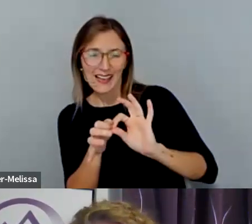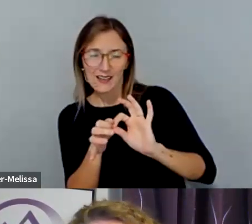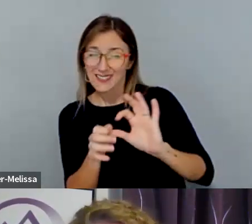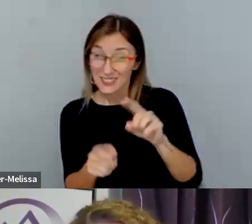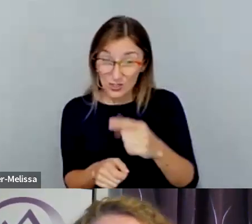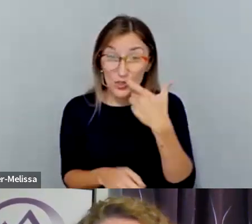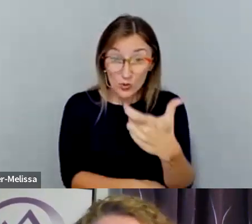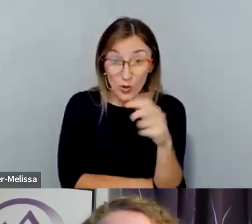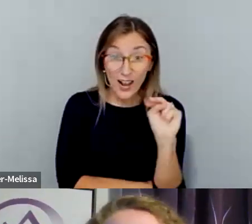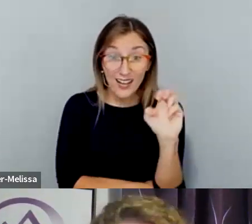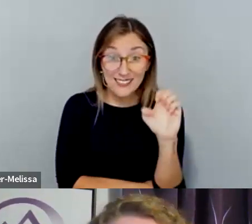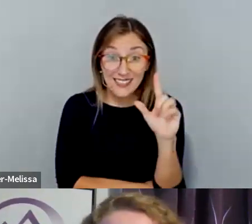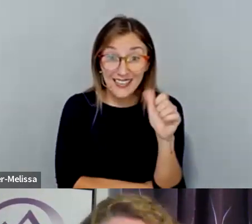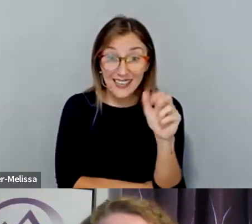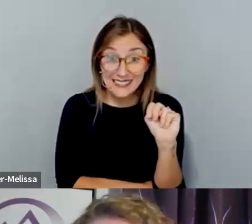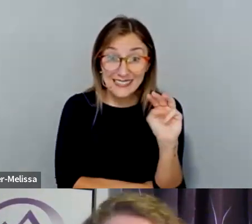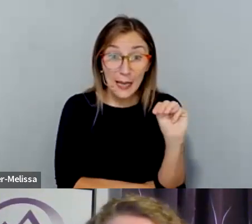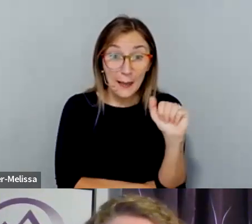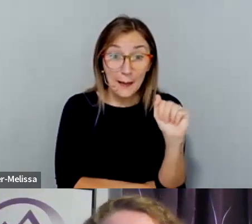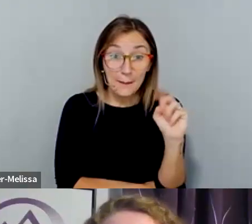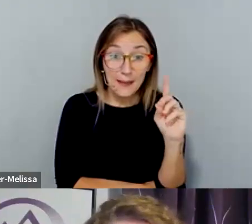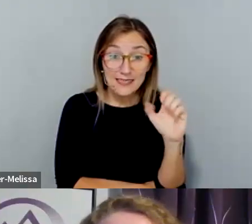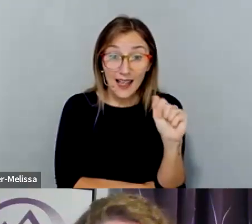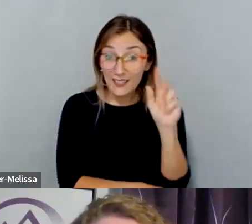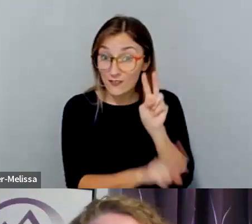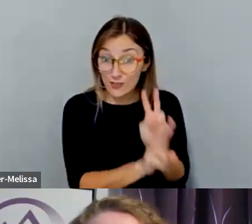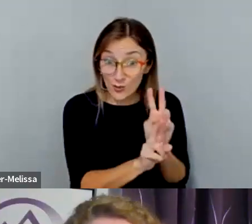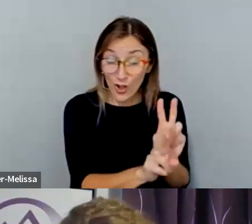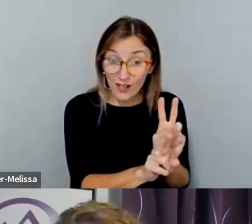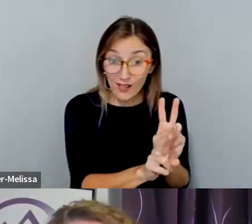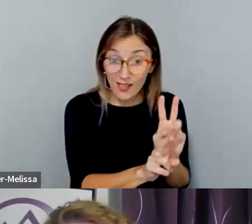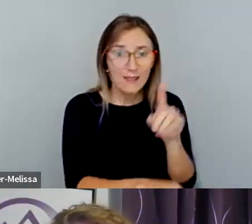The police must provide the interpreter. Can you imagine this volunteer in